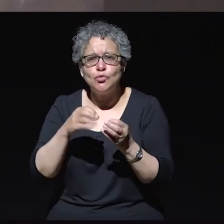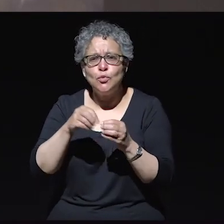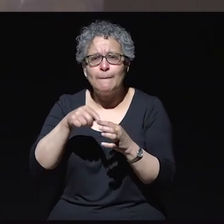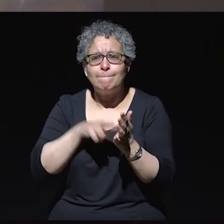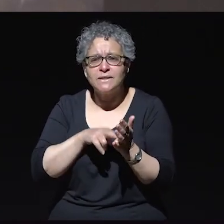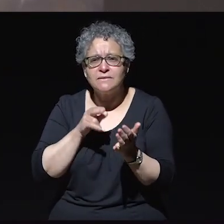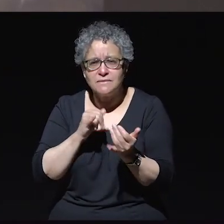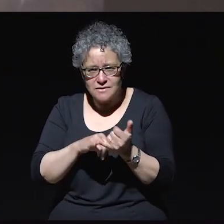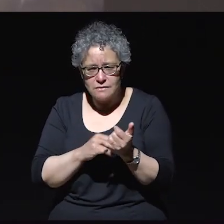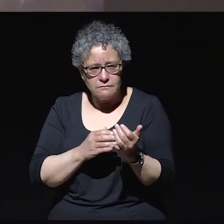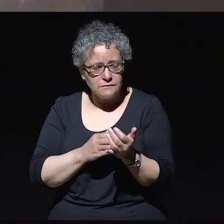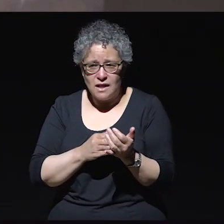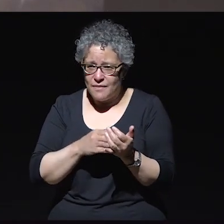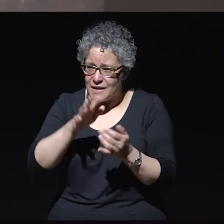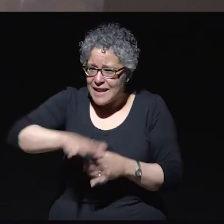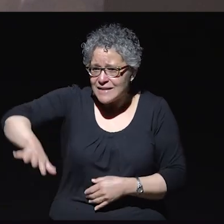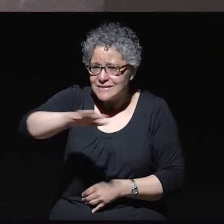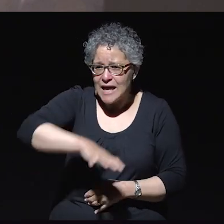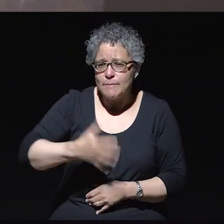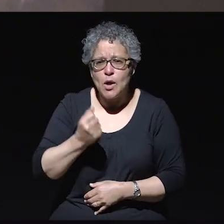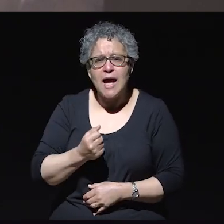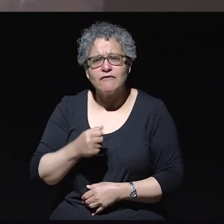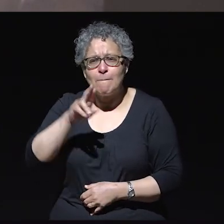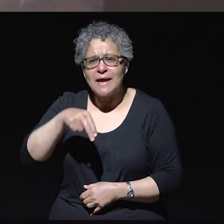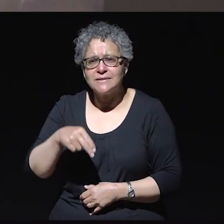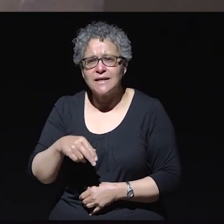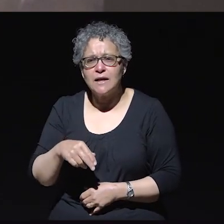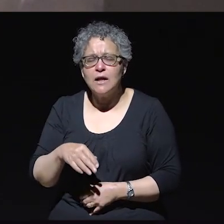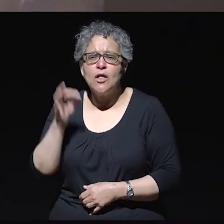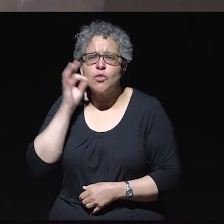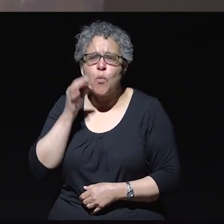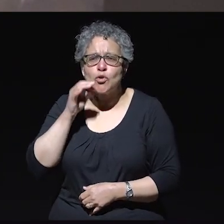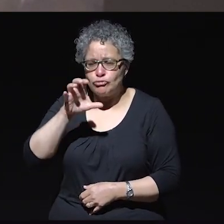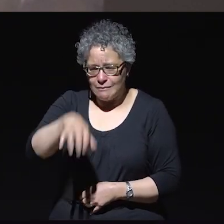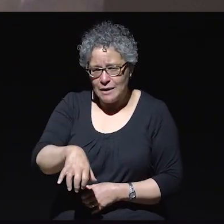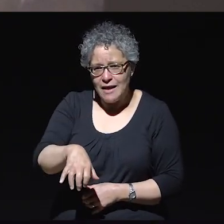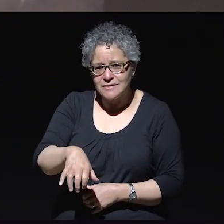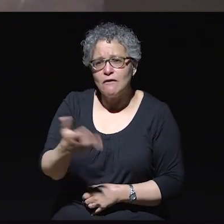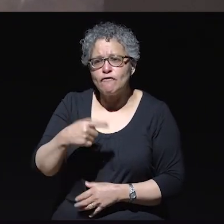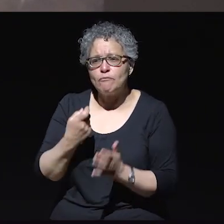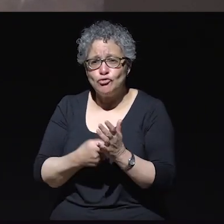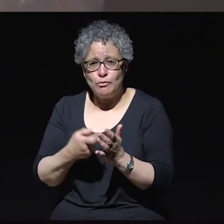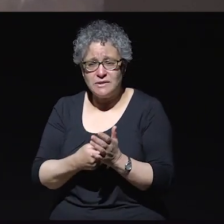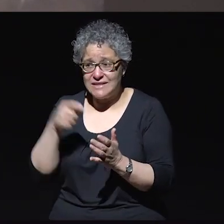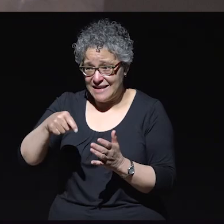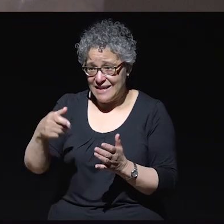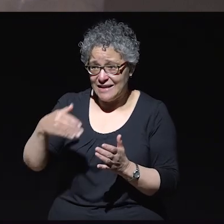We do have 'The Watering Place' by Rubens and 'The Watering Place' by Gainsborough in our collections. And, indeed, Gainsborough himself